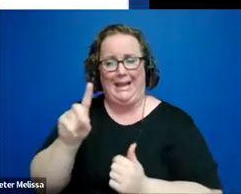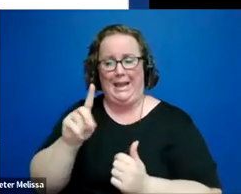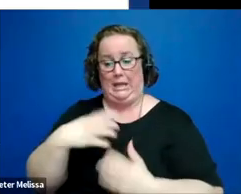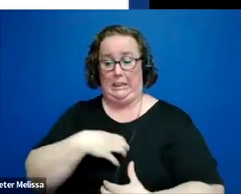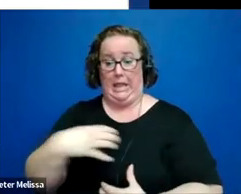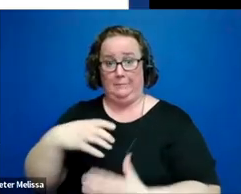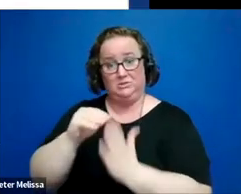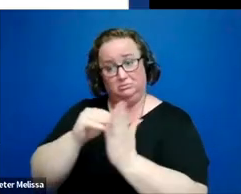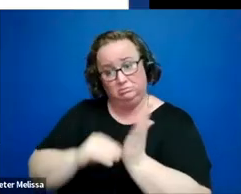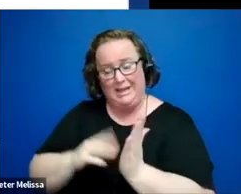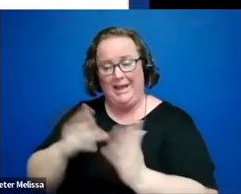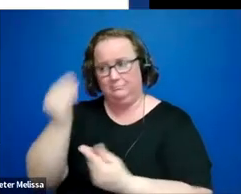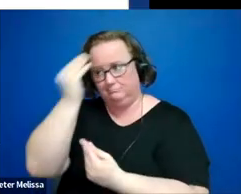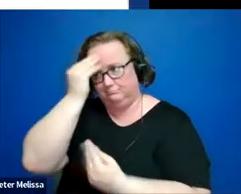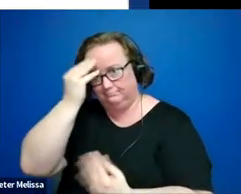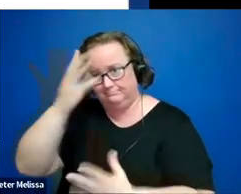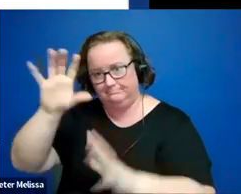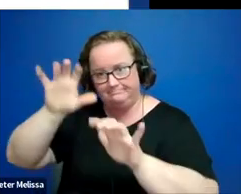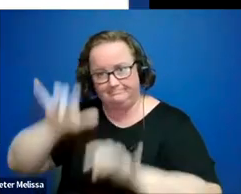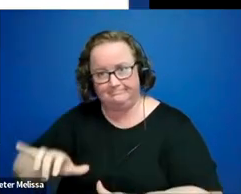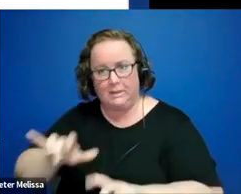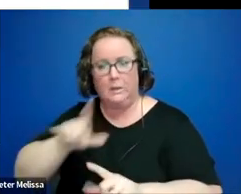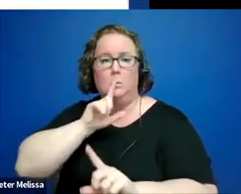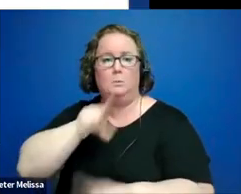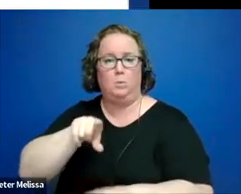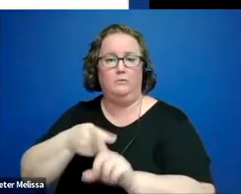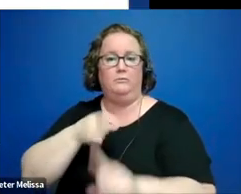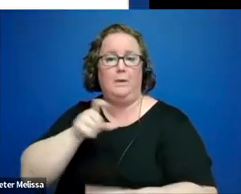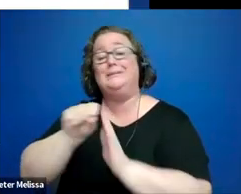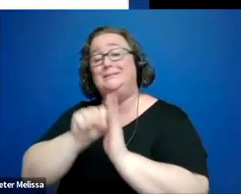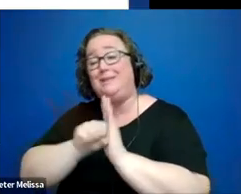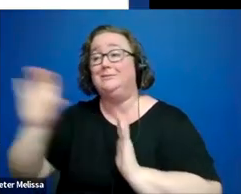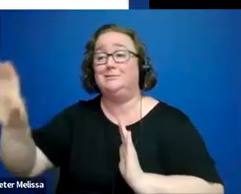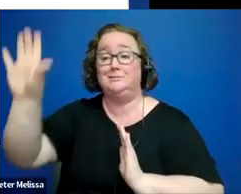It's mostly reported by states. And in comparison